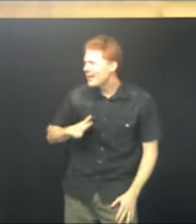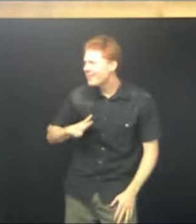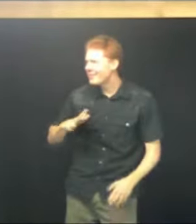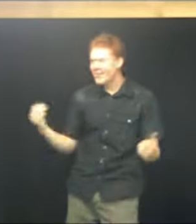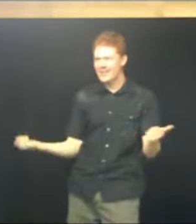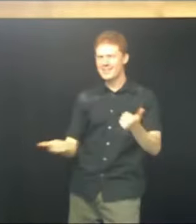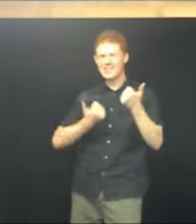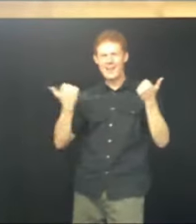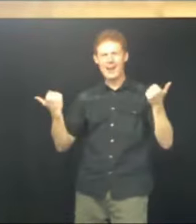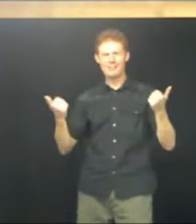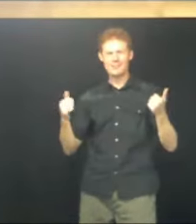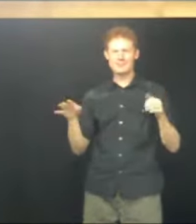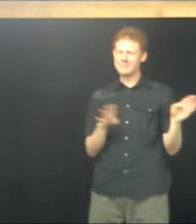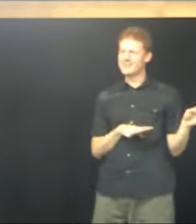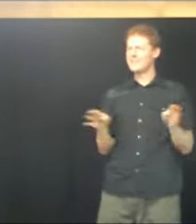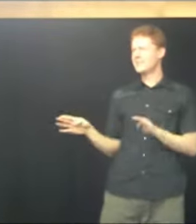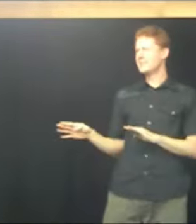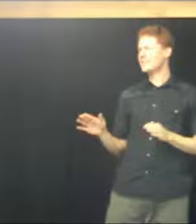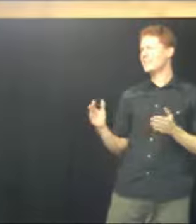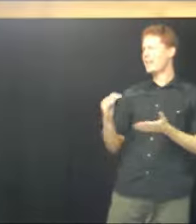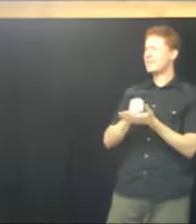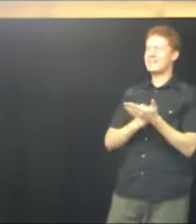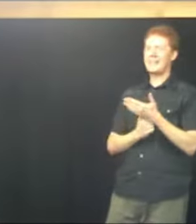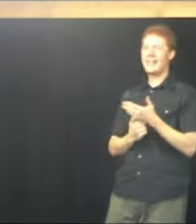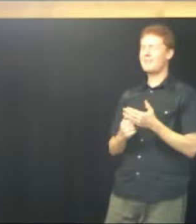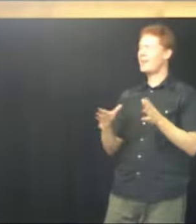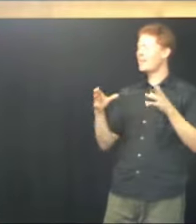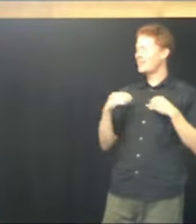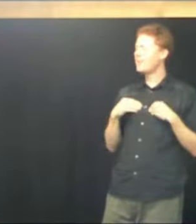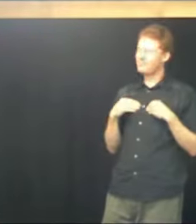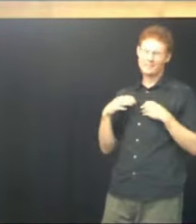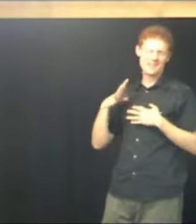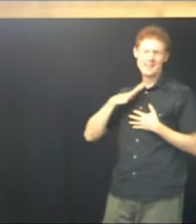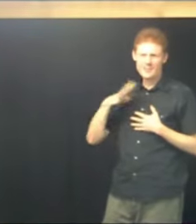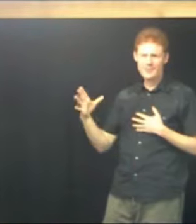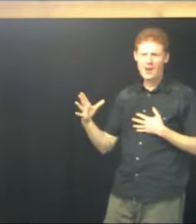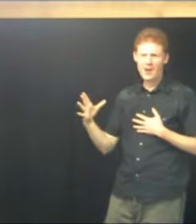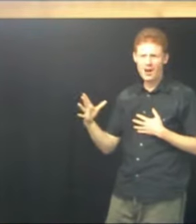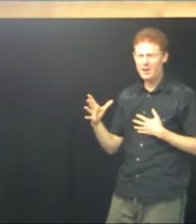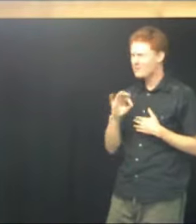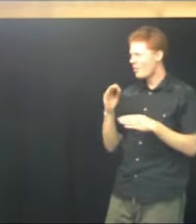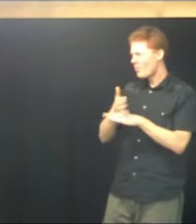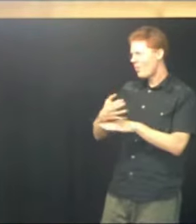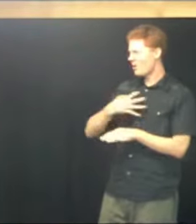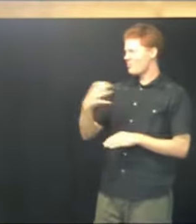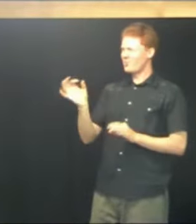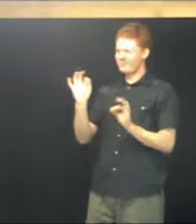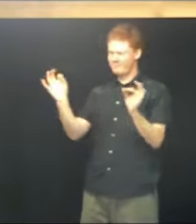That is all you really need, that is enough reward. so you can be lazy and casual about working for God